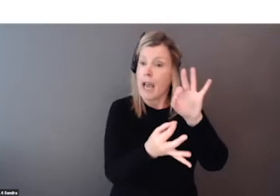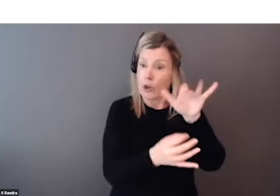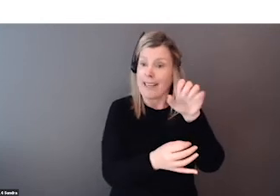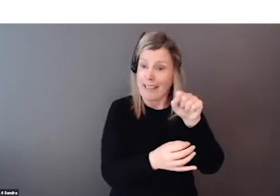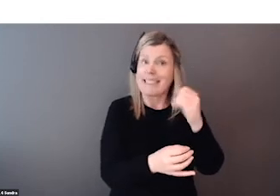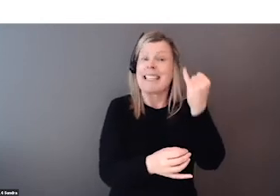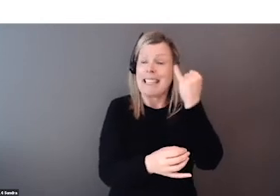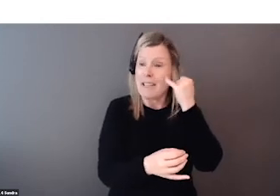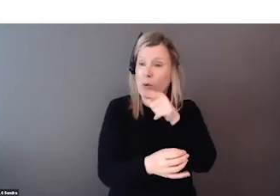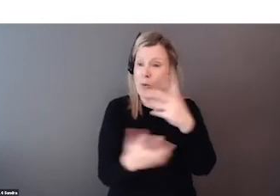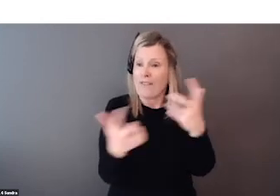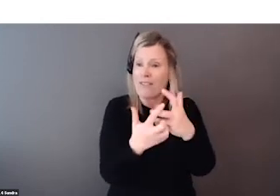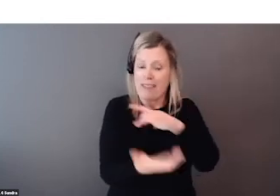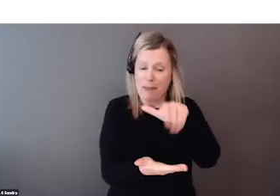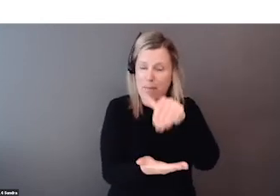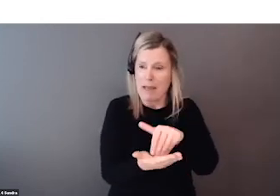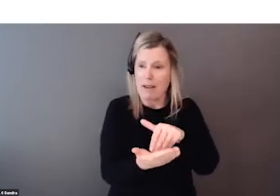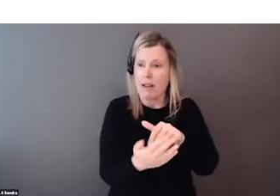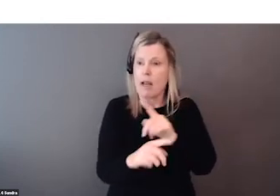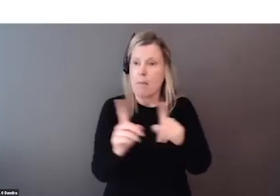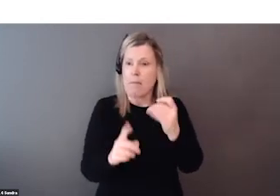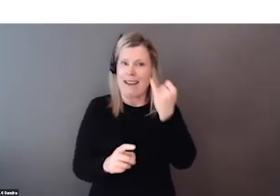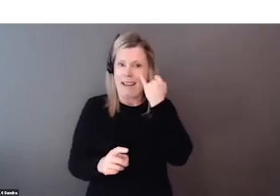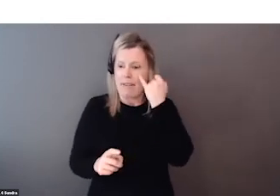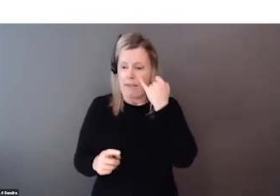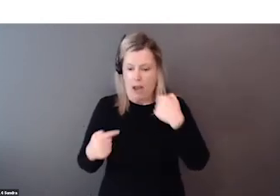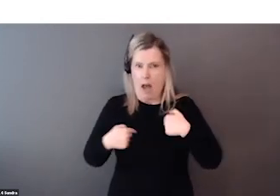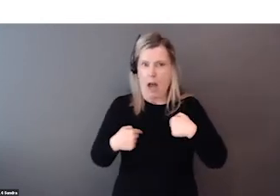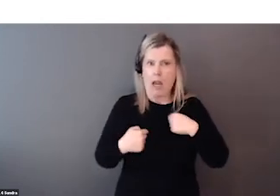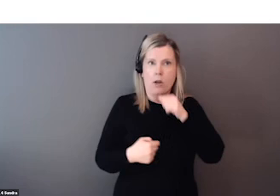Inaccurate as you move from the middle and wrong if you are at the edge.